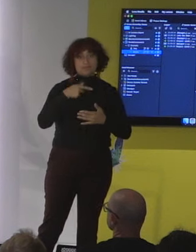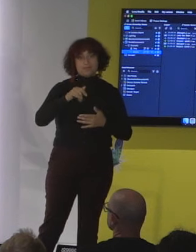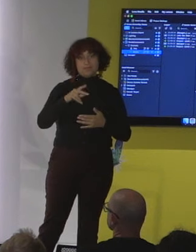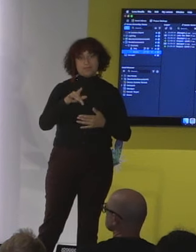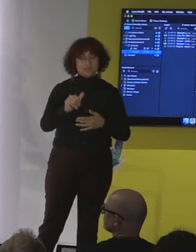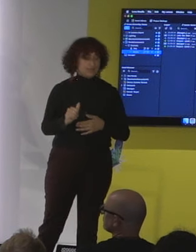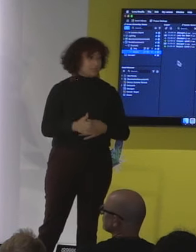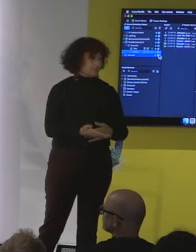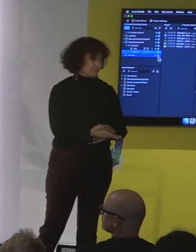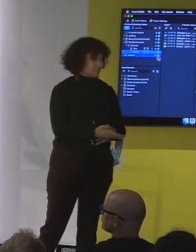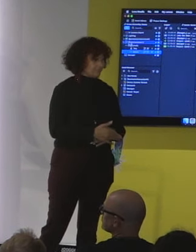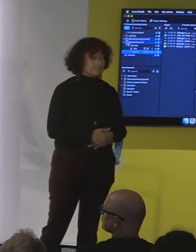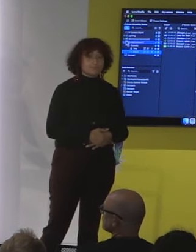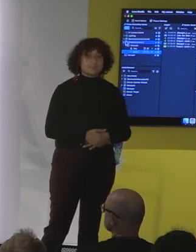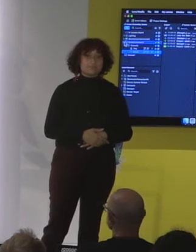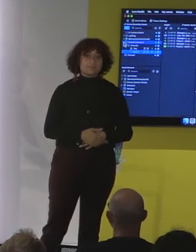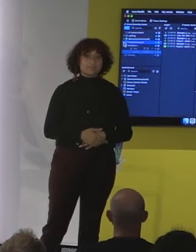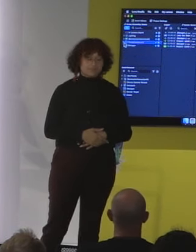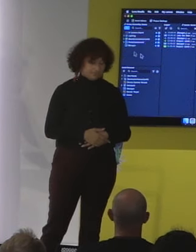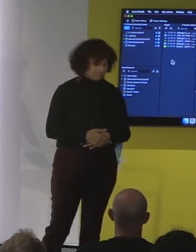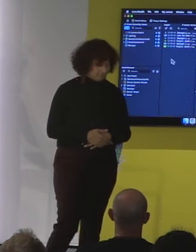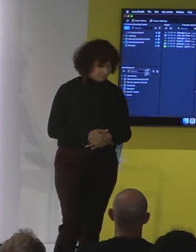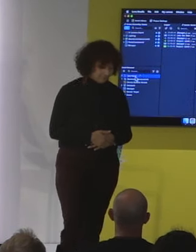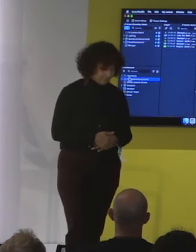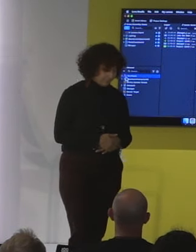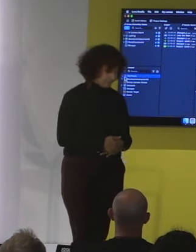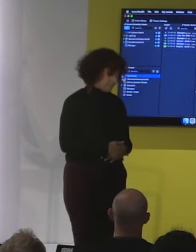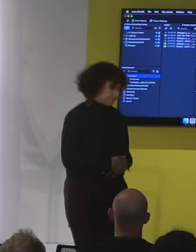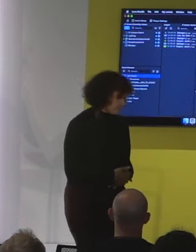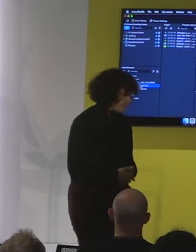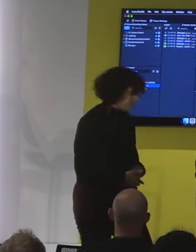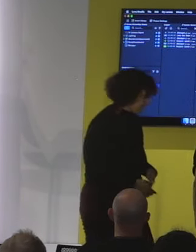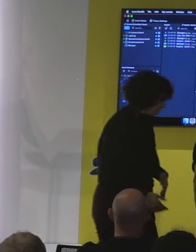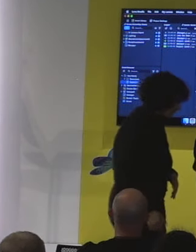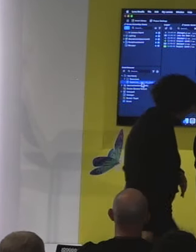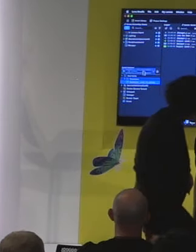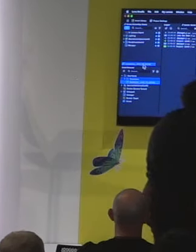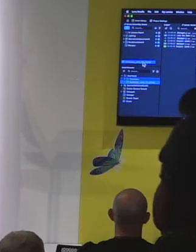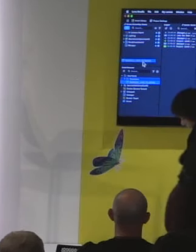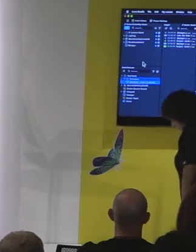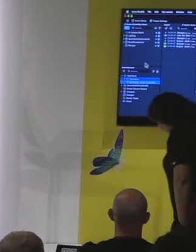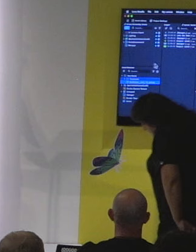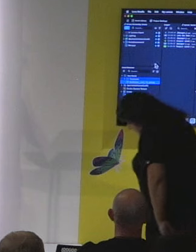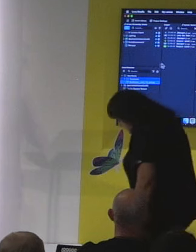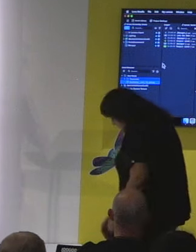So, I've already imported this panda and let's bring it out to my scene.